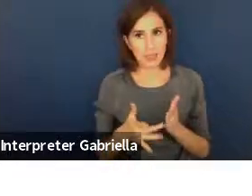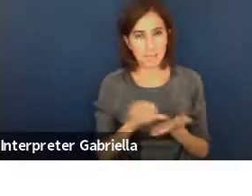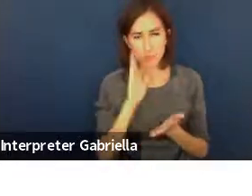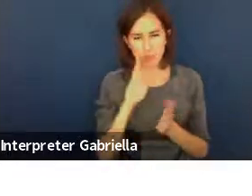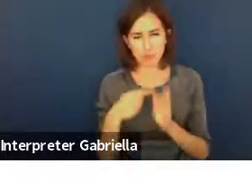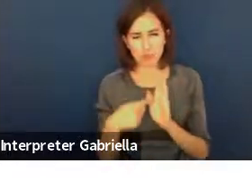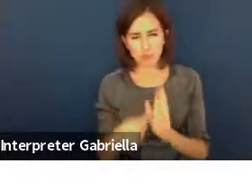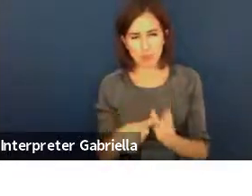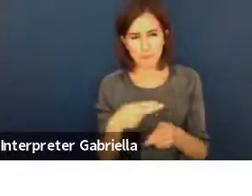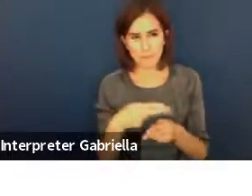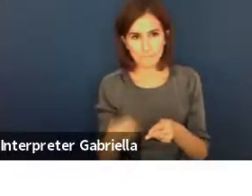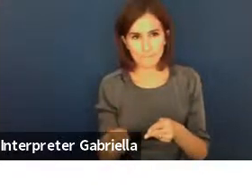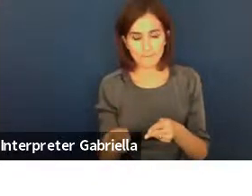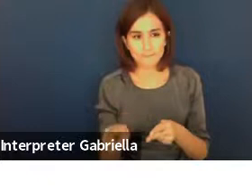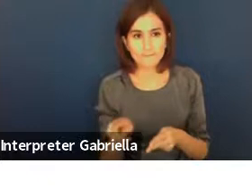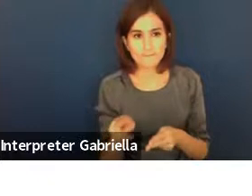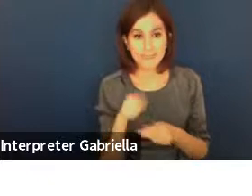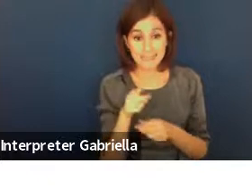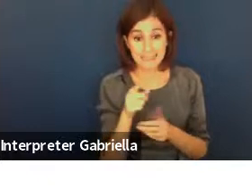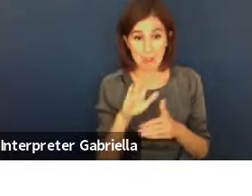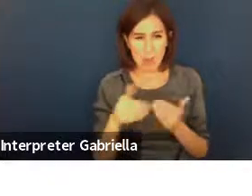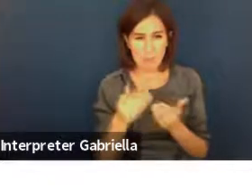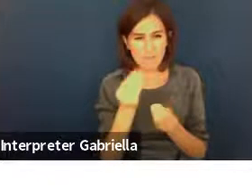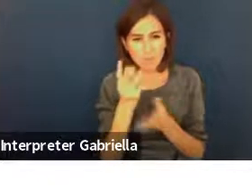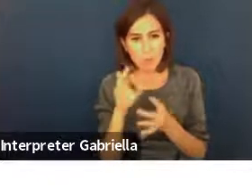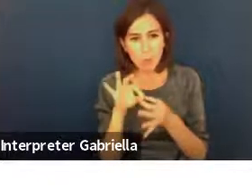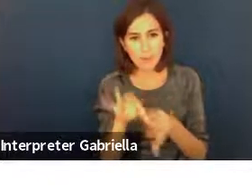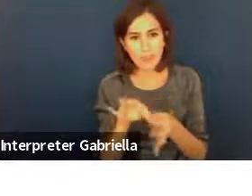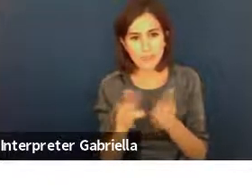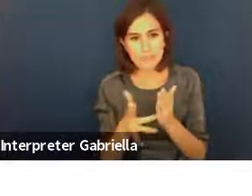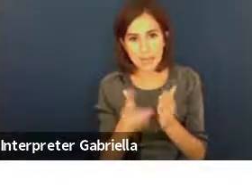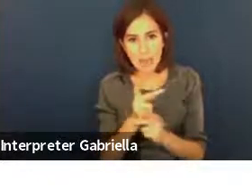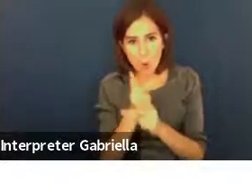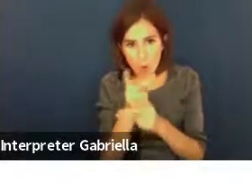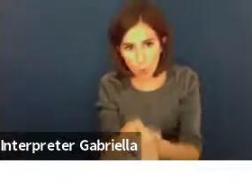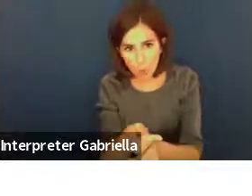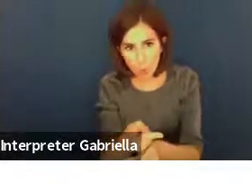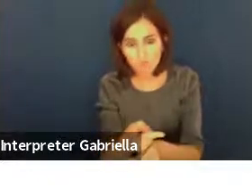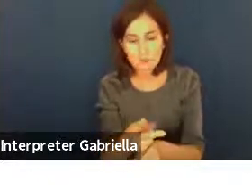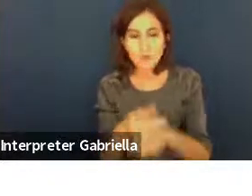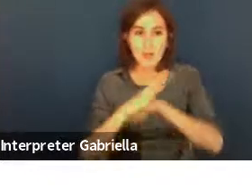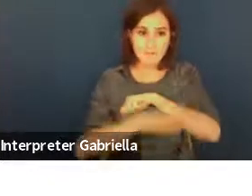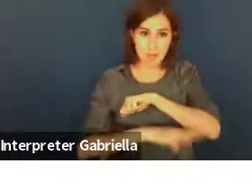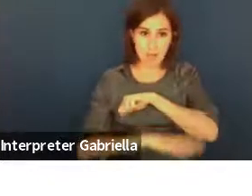Linda Kobashigawa: So this is all the information about tech glows. This is about our fault technology, check out